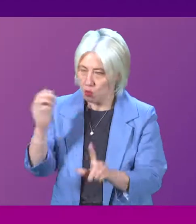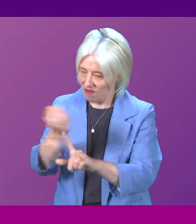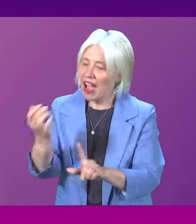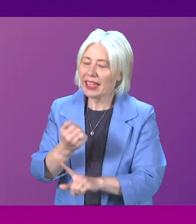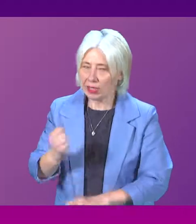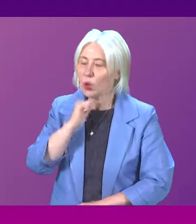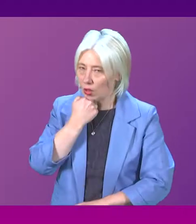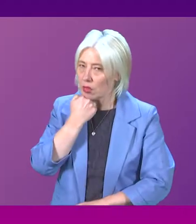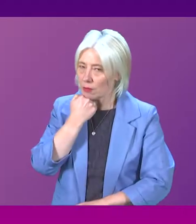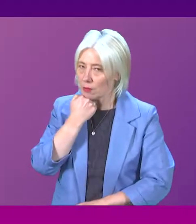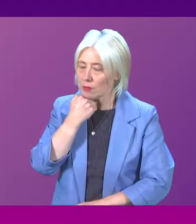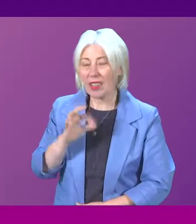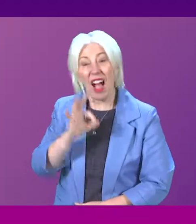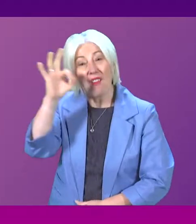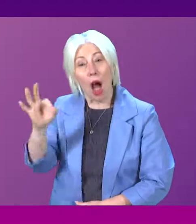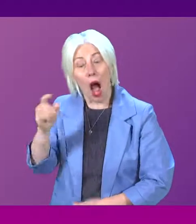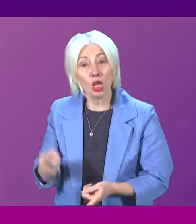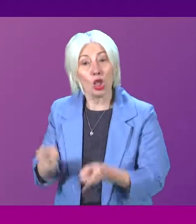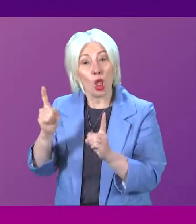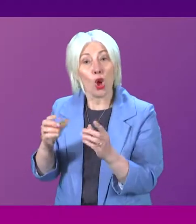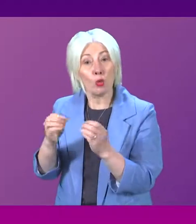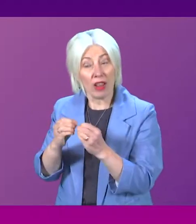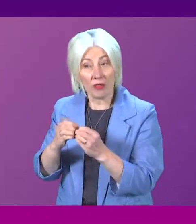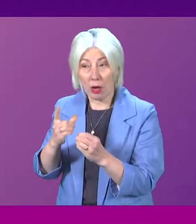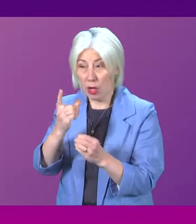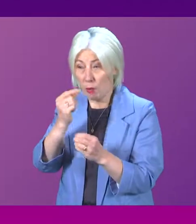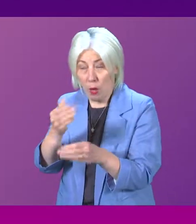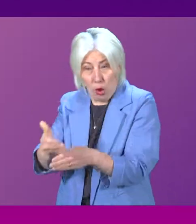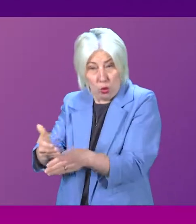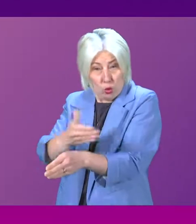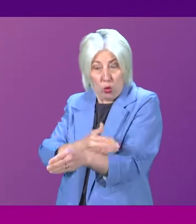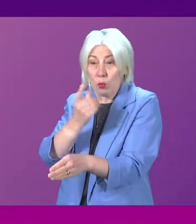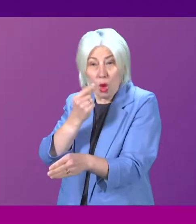I have asked Lord Brailsford to meet with bereaved families at the earliest opportunity,